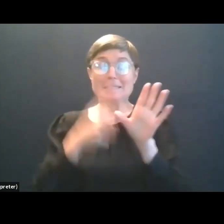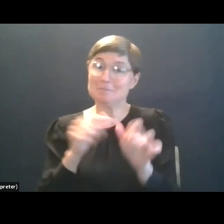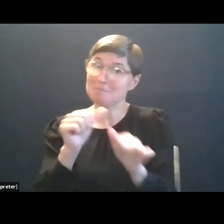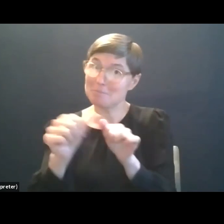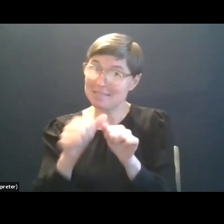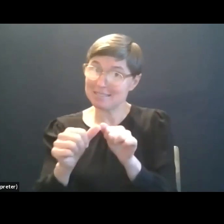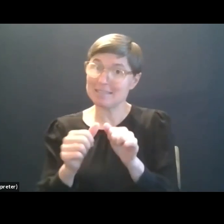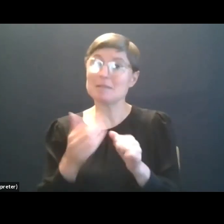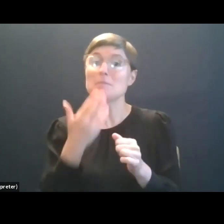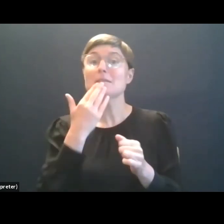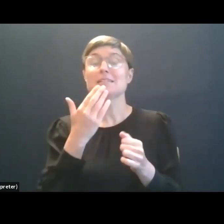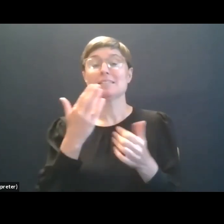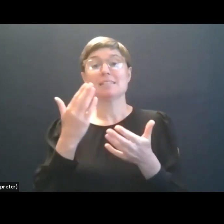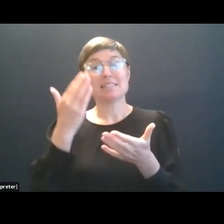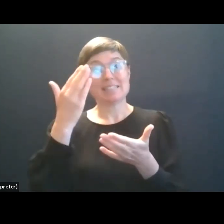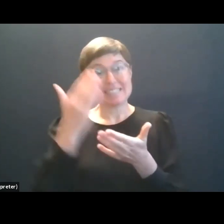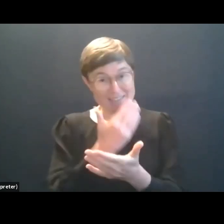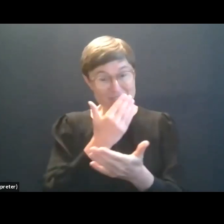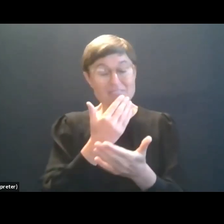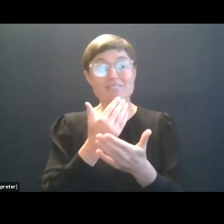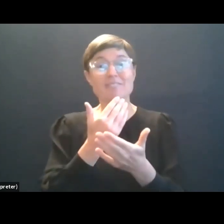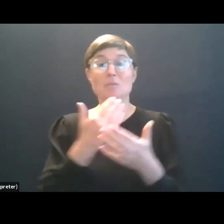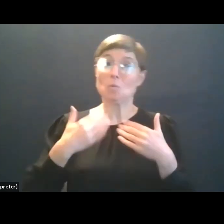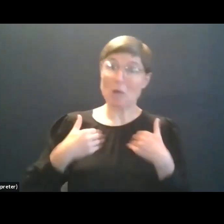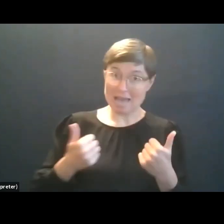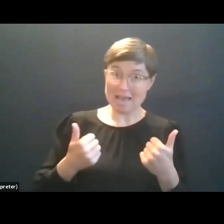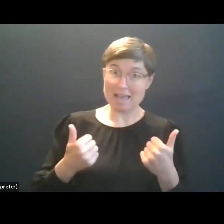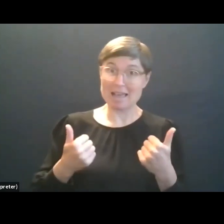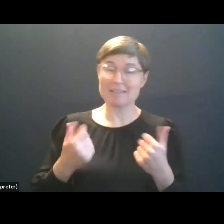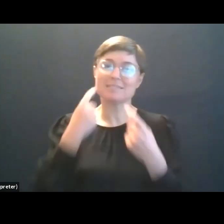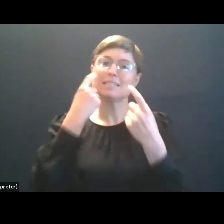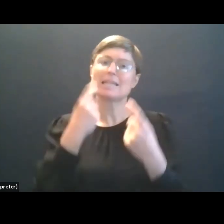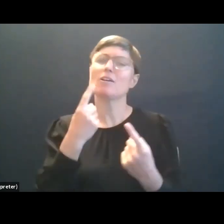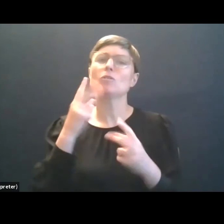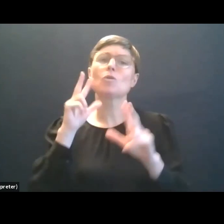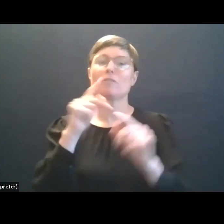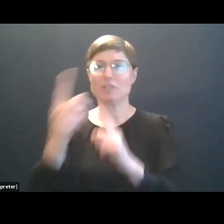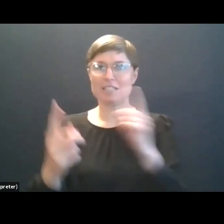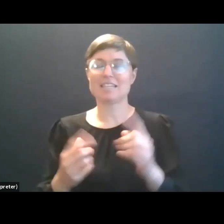stay safe and well and to take care of each other. Thank you very much. (End of transcript)